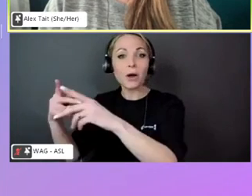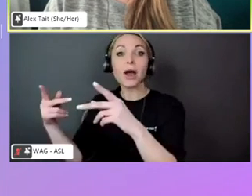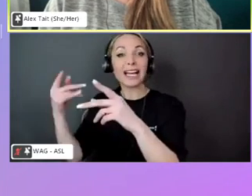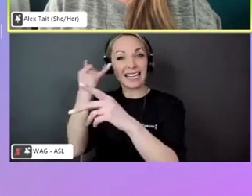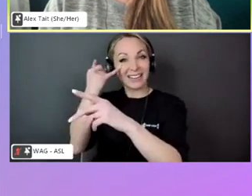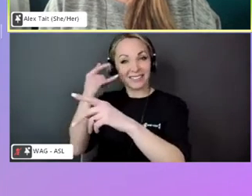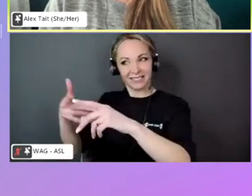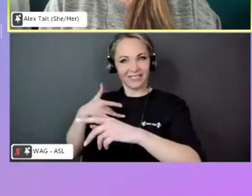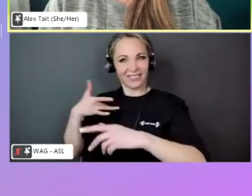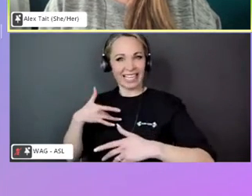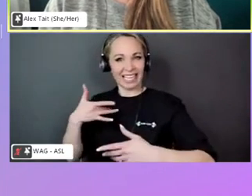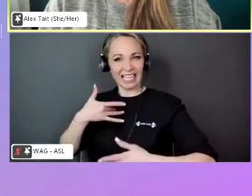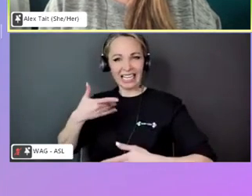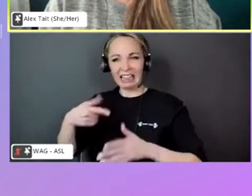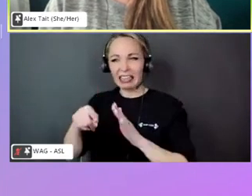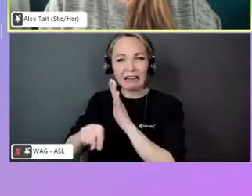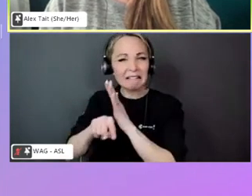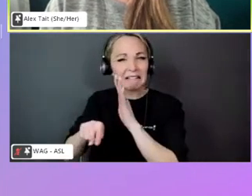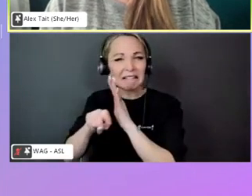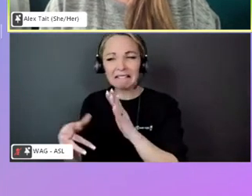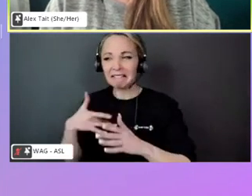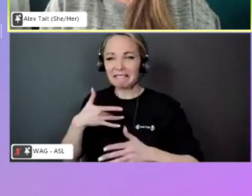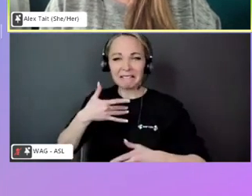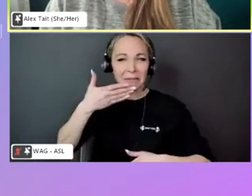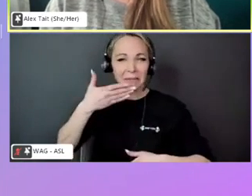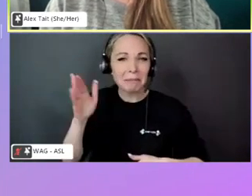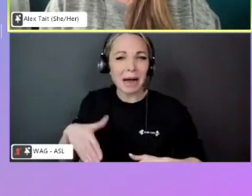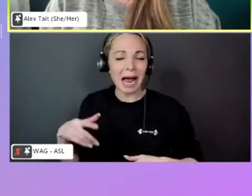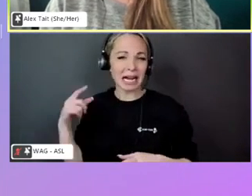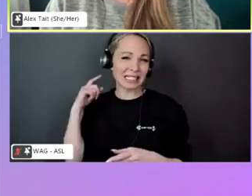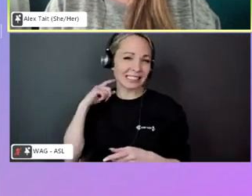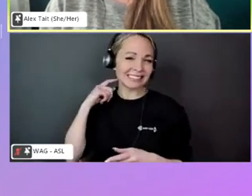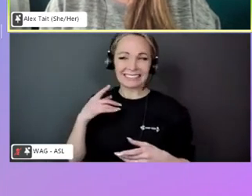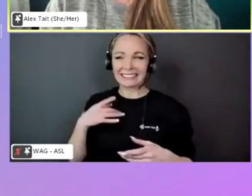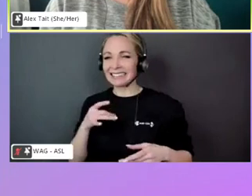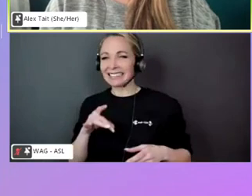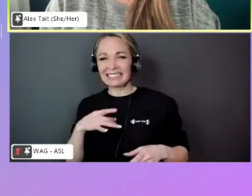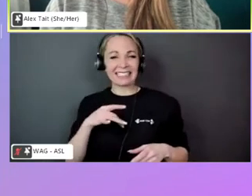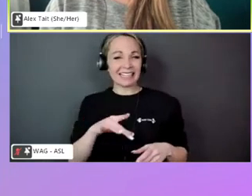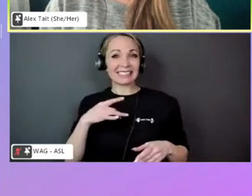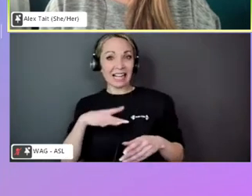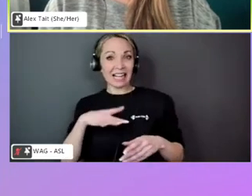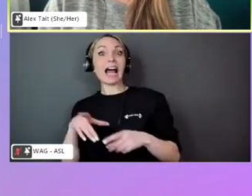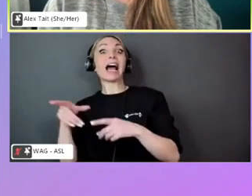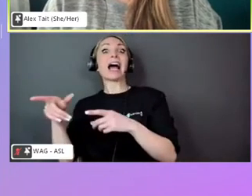communicate stereotypes. When we seniors that they are not capable, it can become